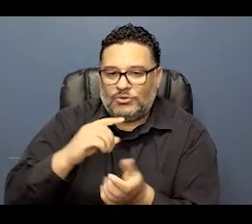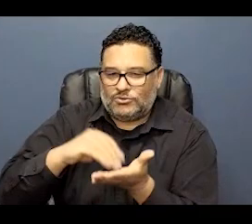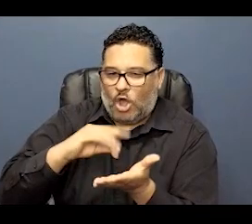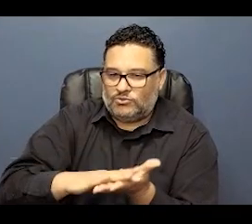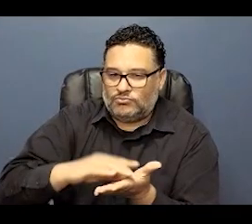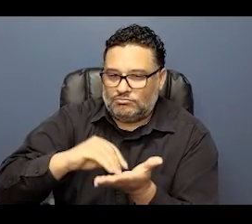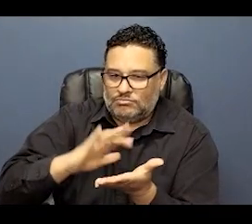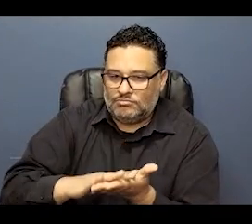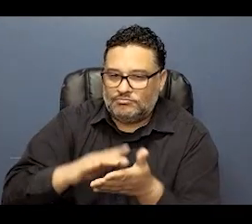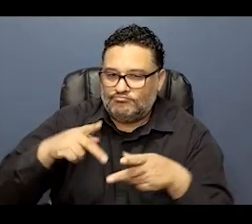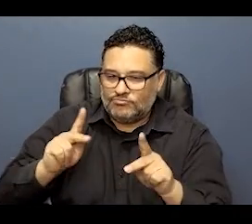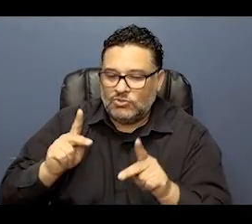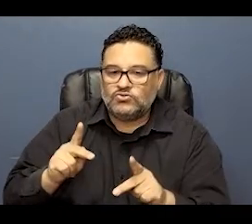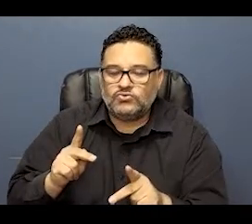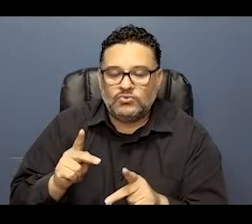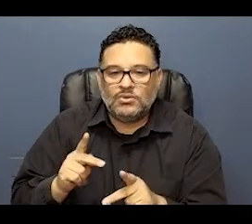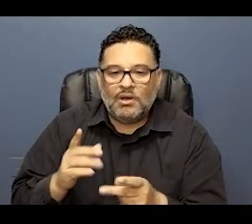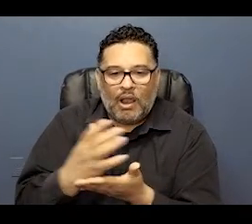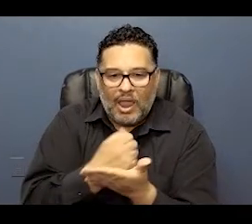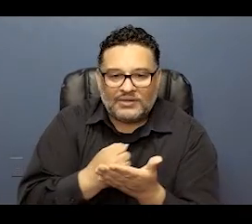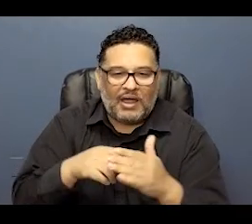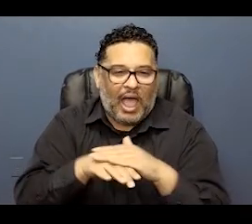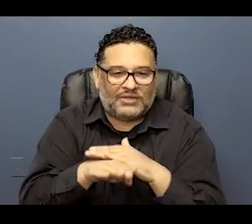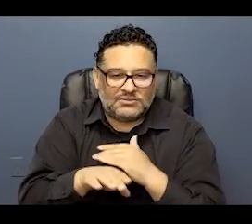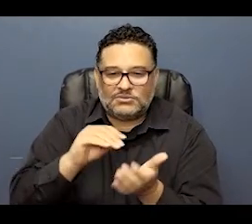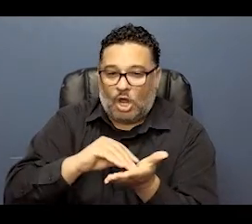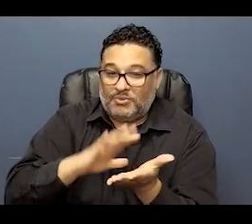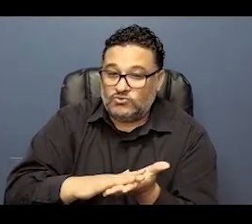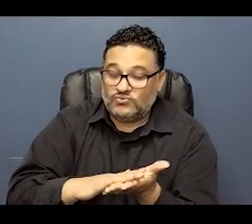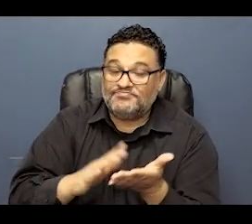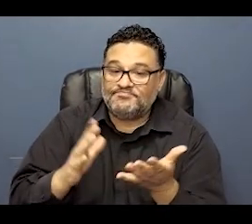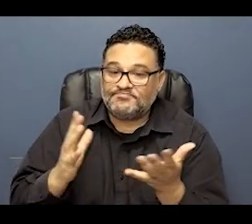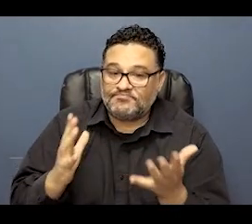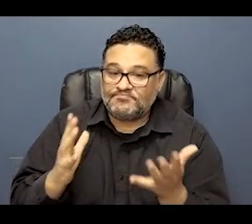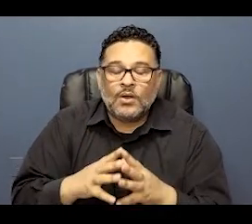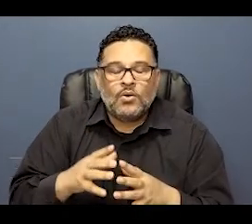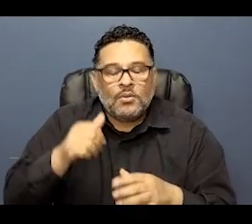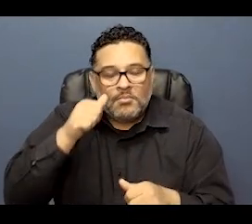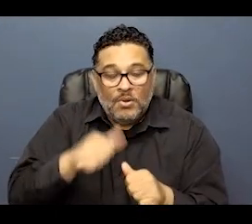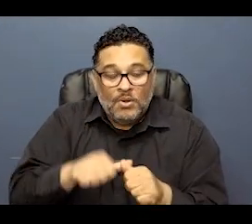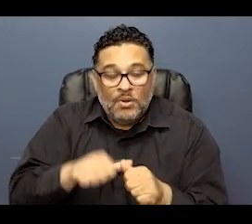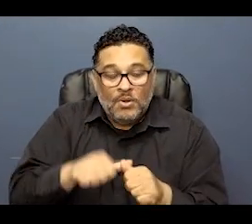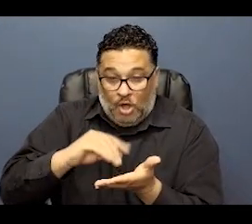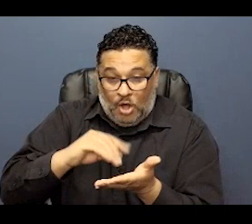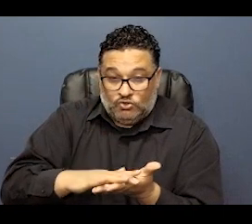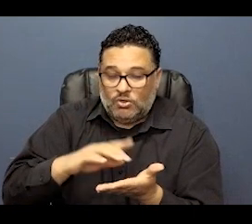documentation. And remember, documentation should never be shared unless there’s a signed release